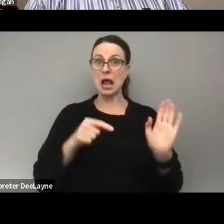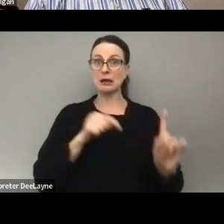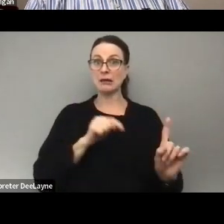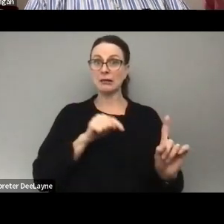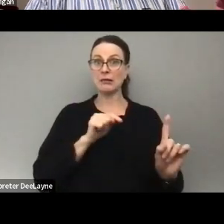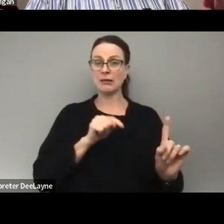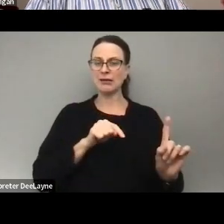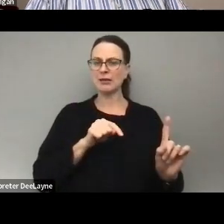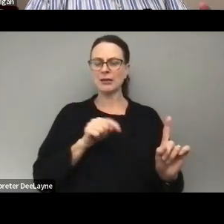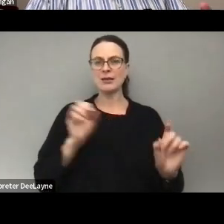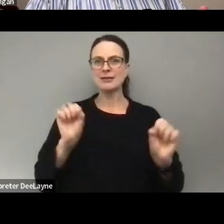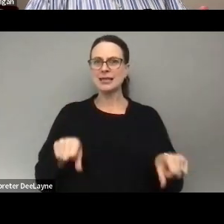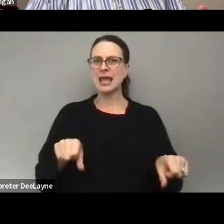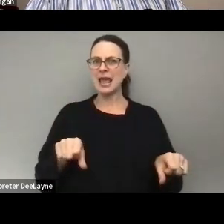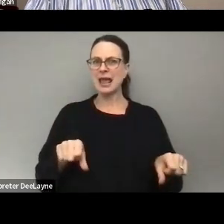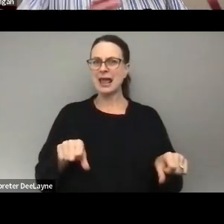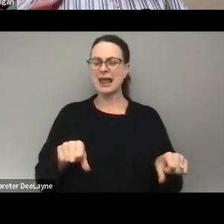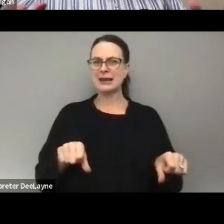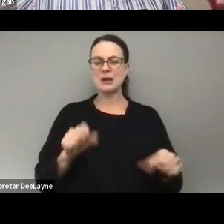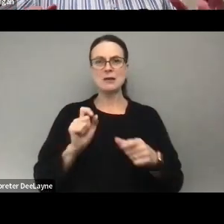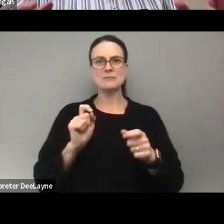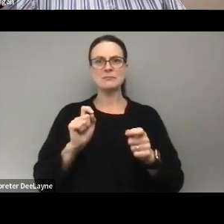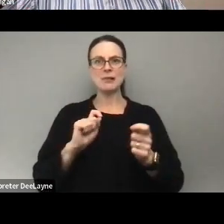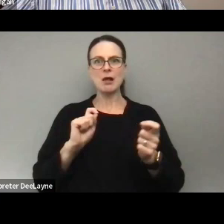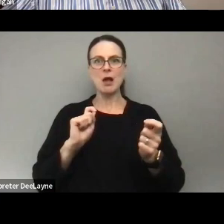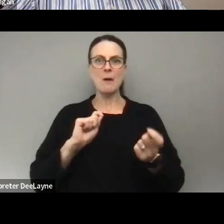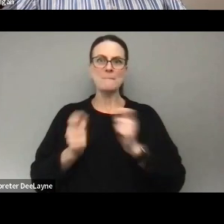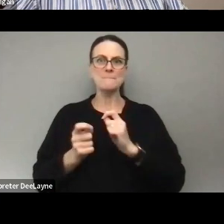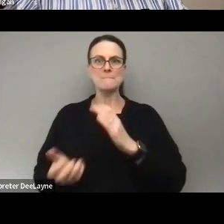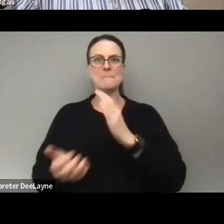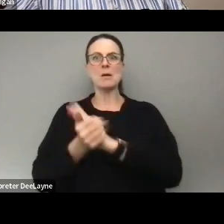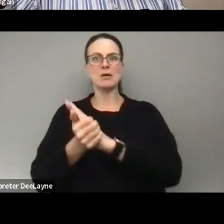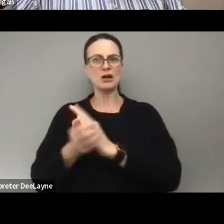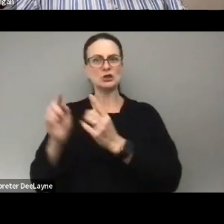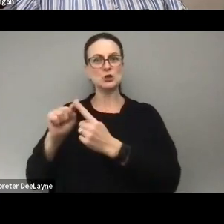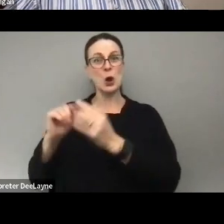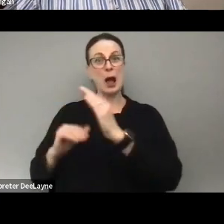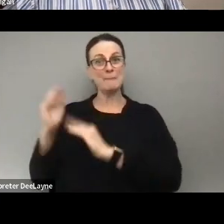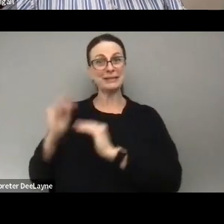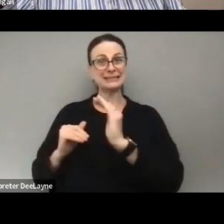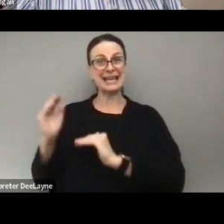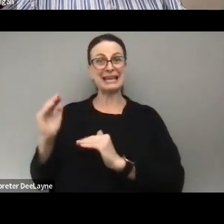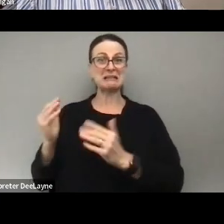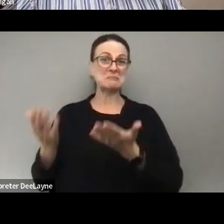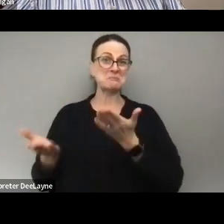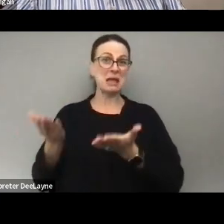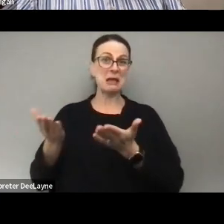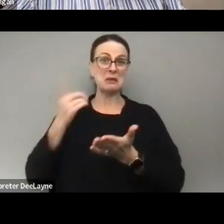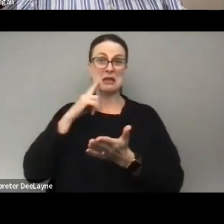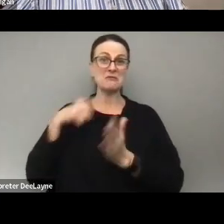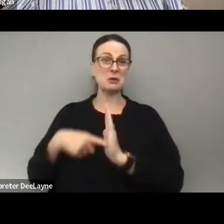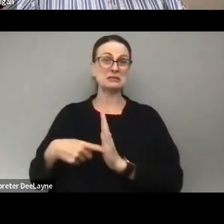can we make a modification to a building that might be for, let's say someone in a wheelchair,